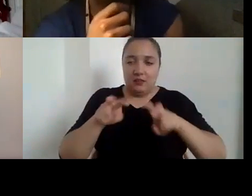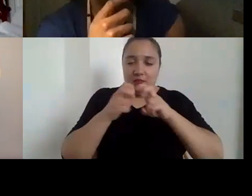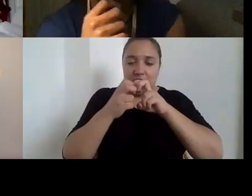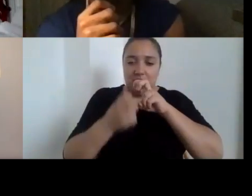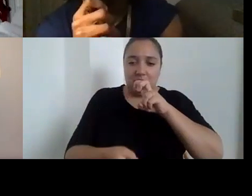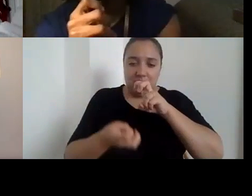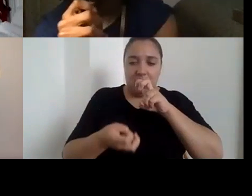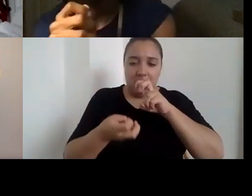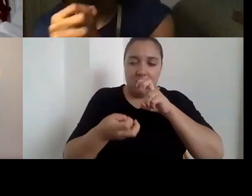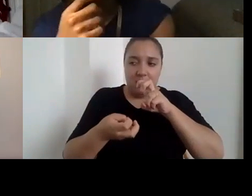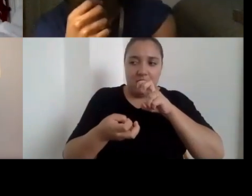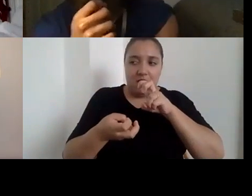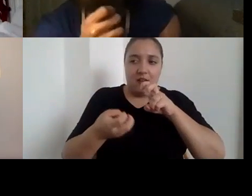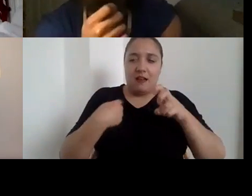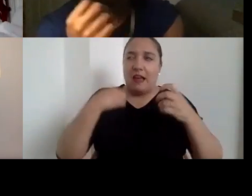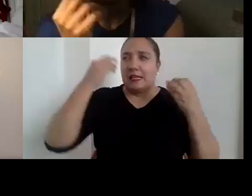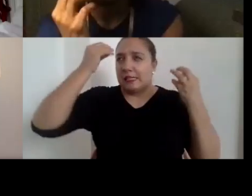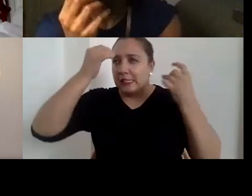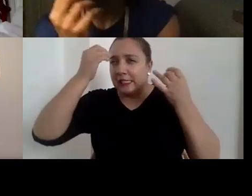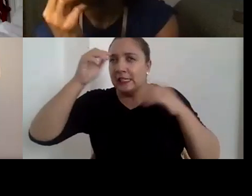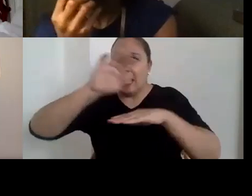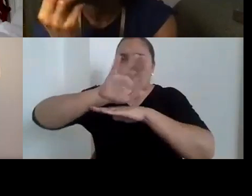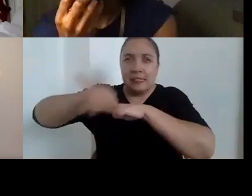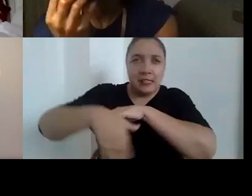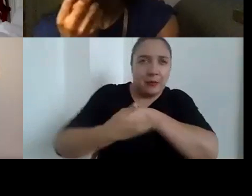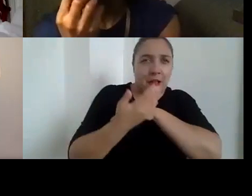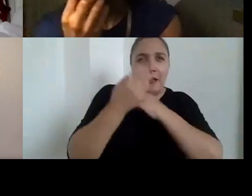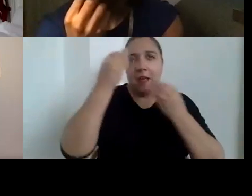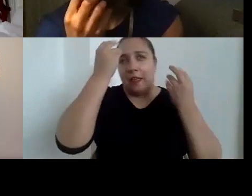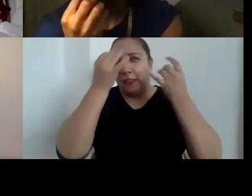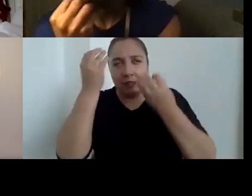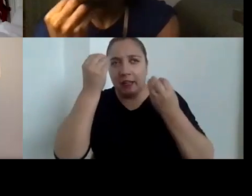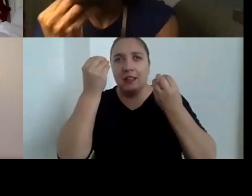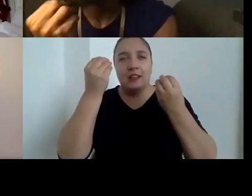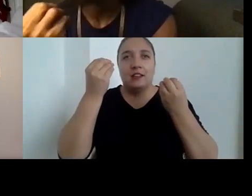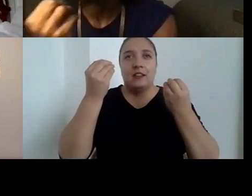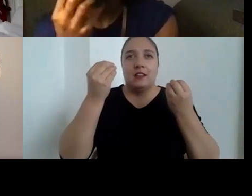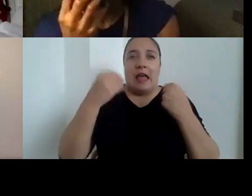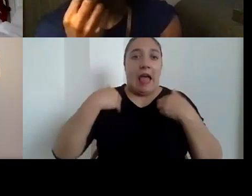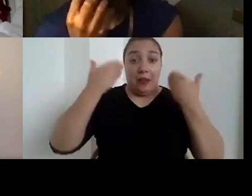The dance place panel I'm sure is still online and I encourage you to watch those two days of panels.